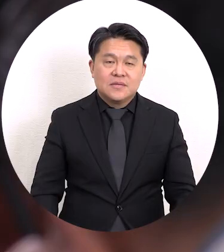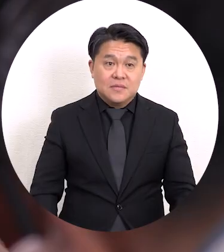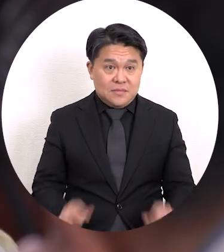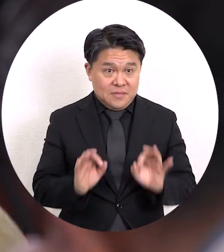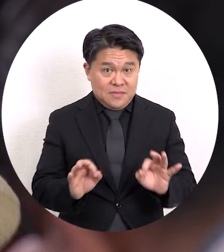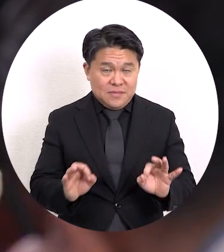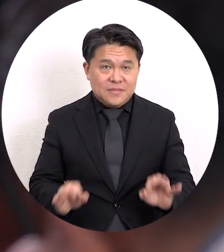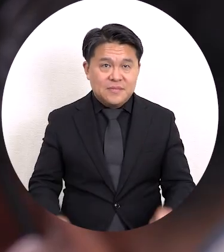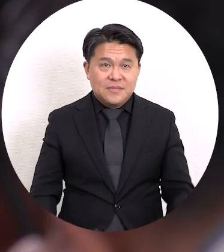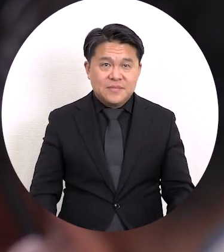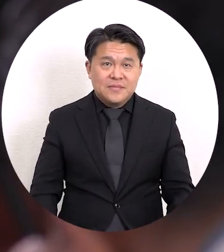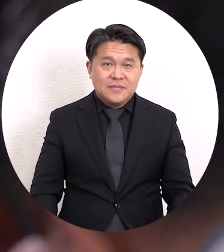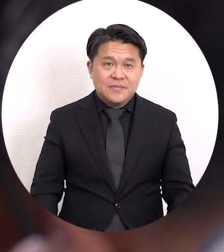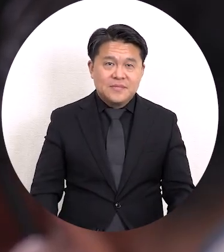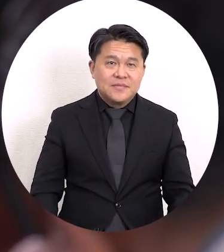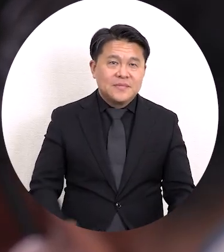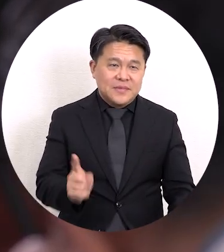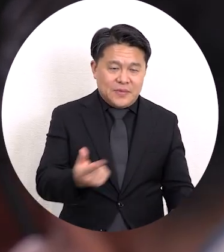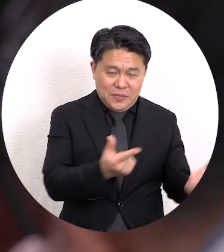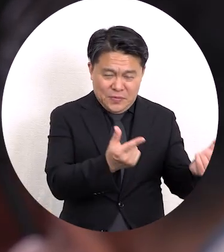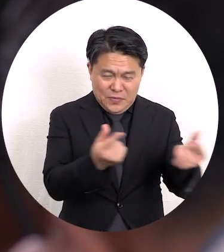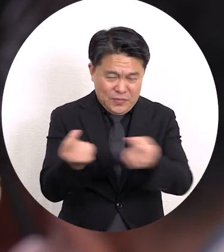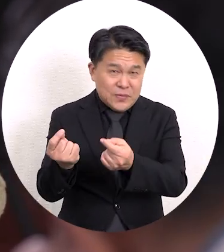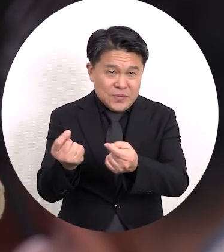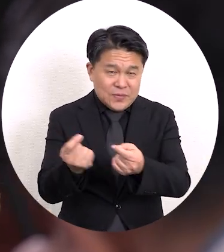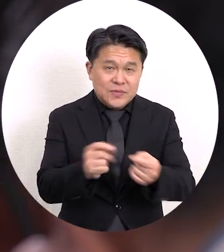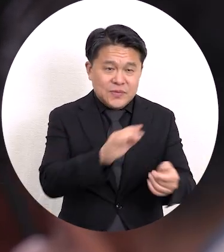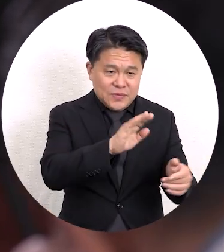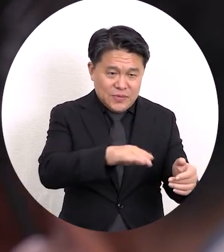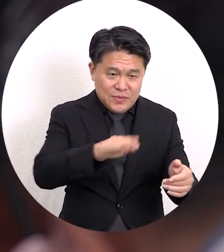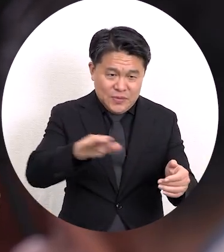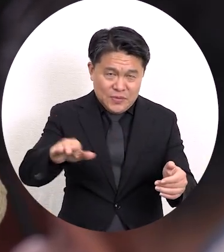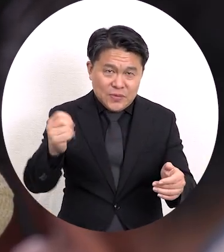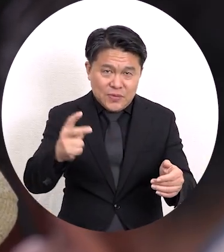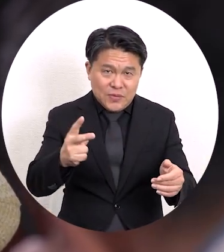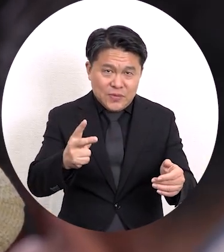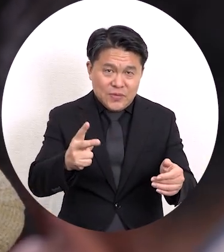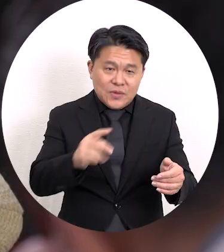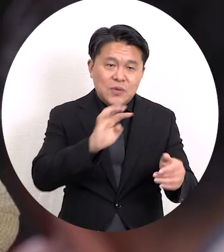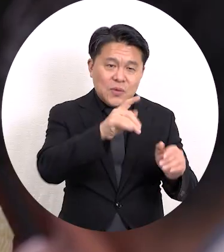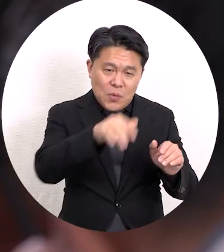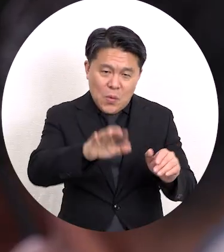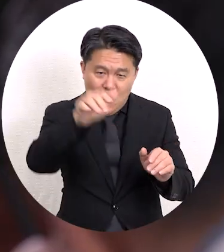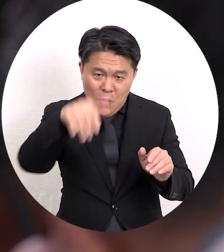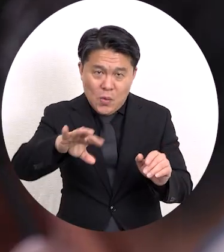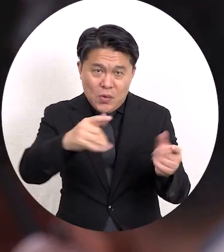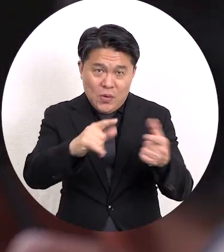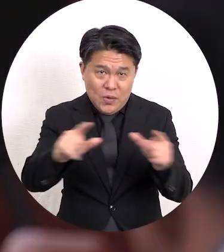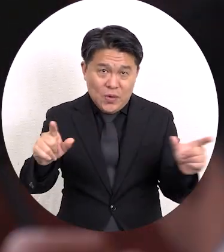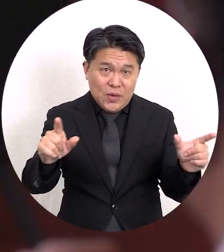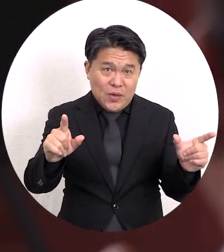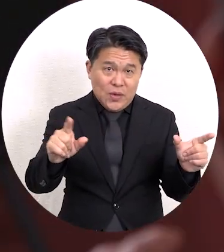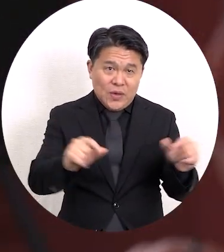fixed rhythms and melodies that come together.